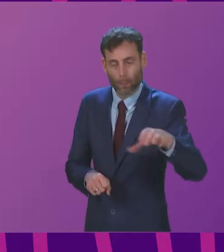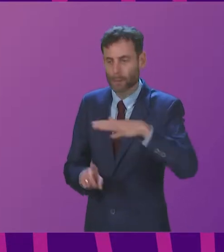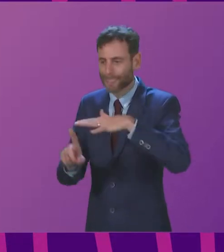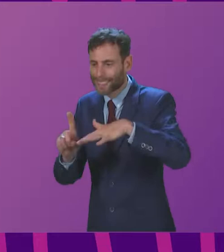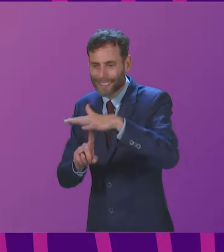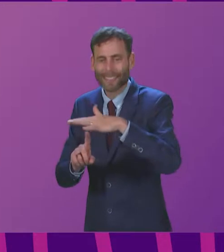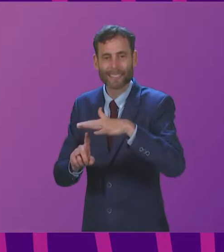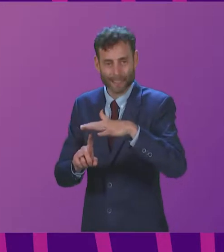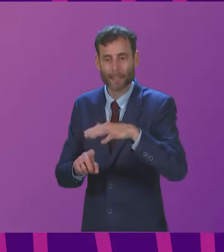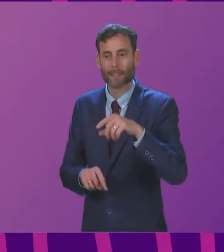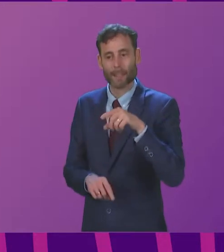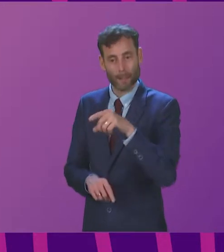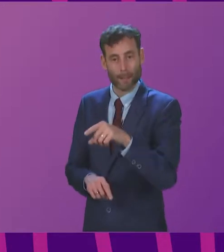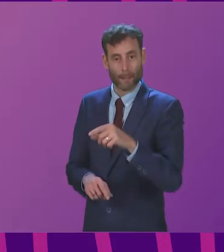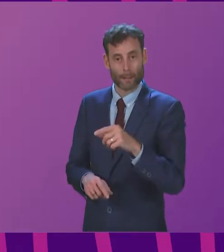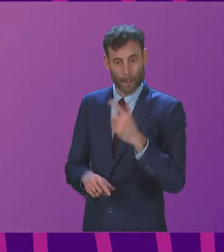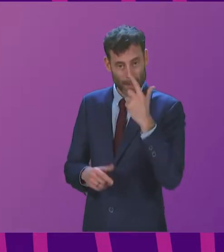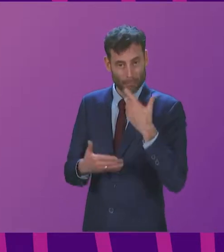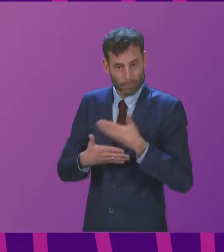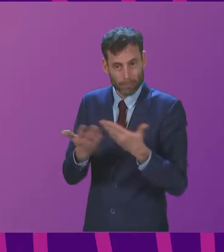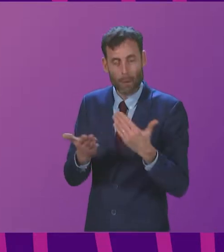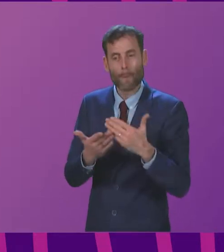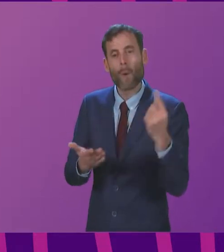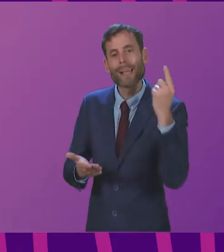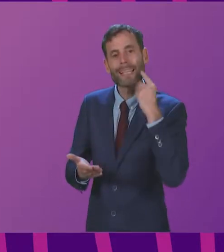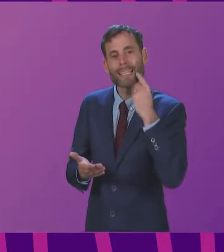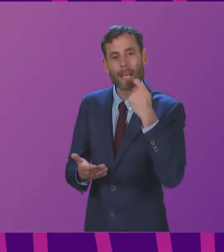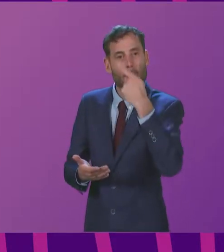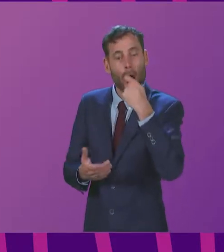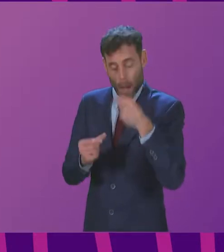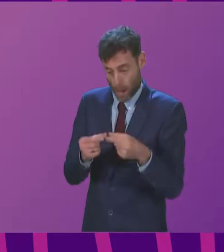of lateral flow device tests are available, to make it easier for more people to test themselves?